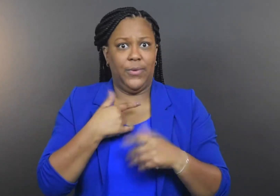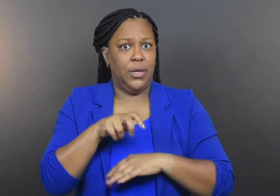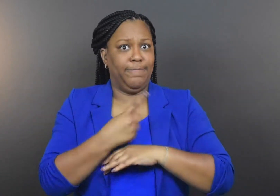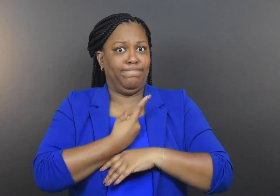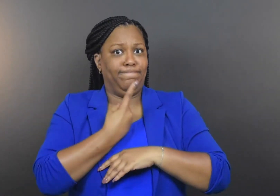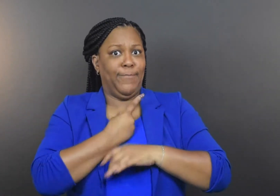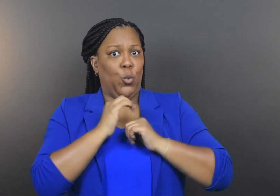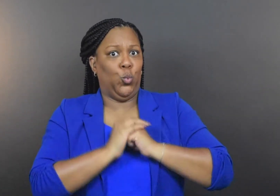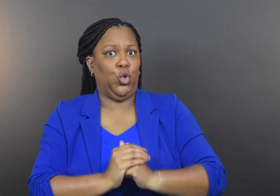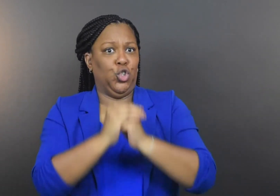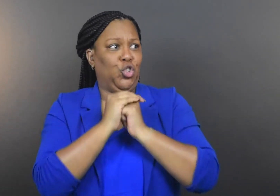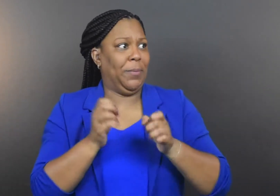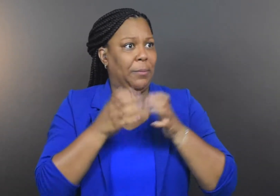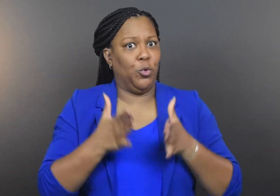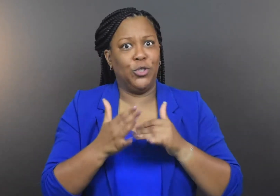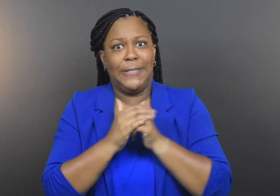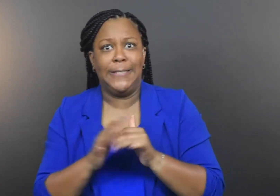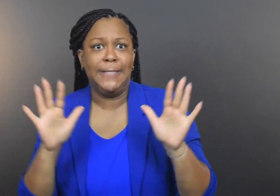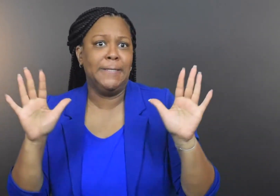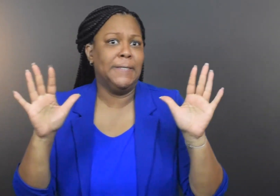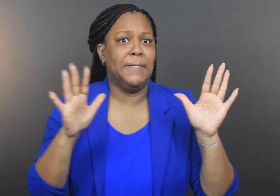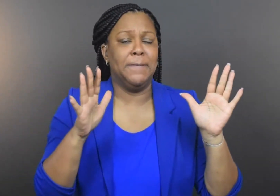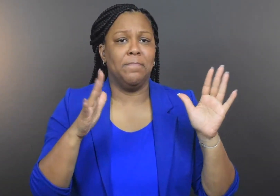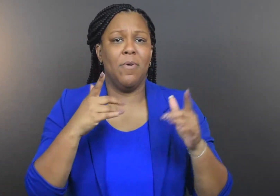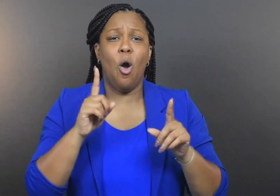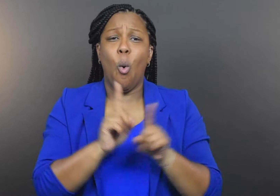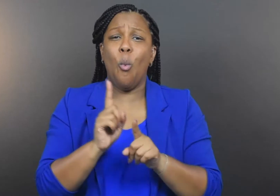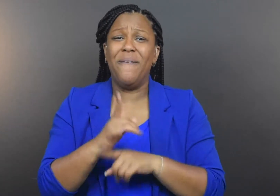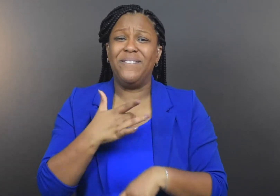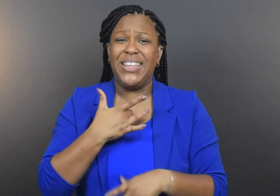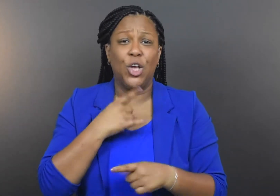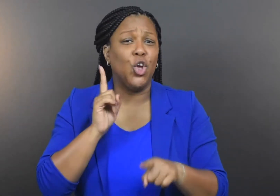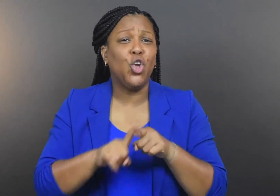It was already tough on people seeking comfort to not worship in person,